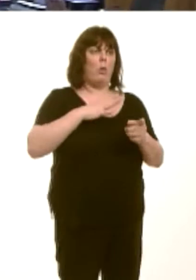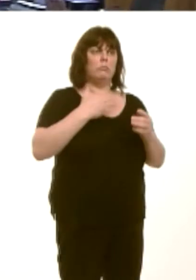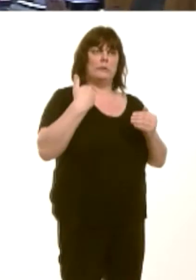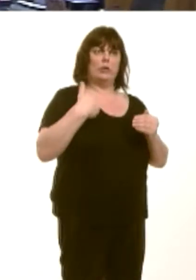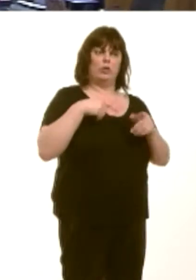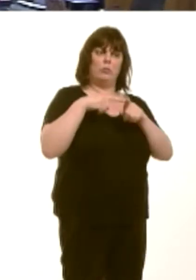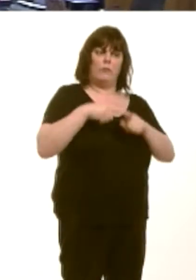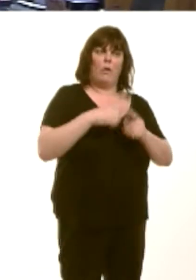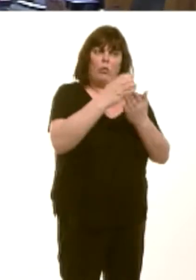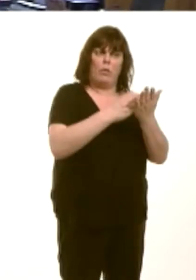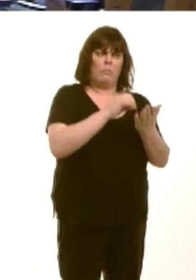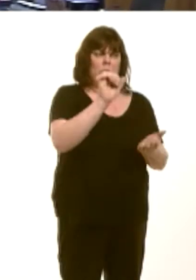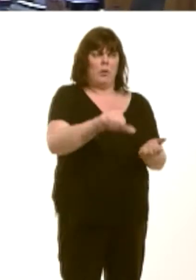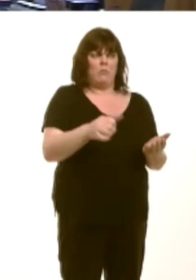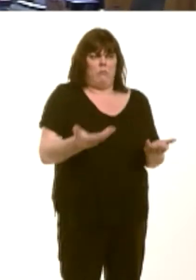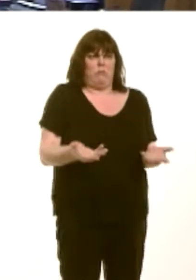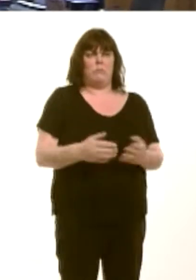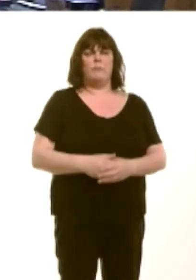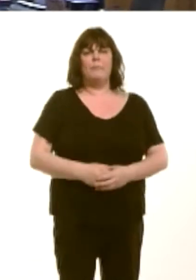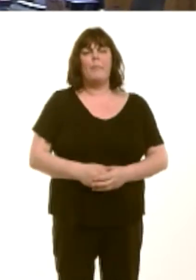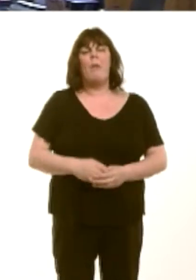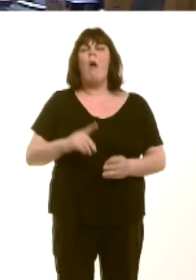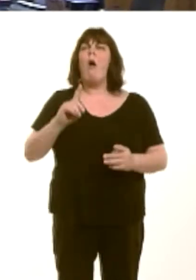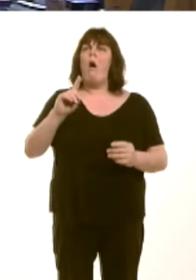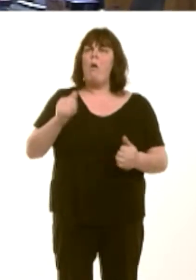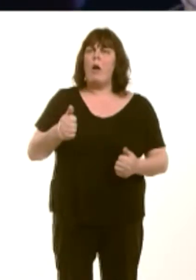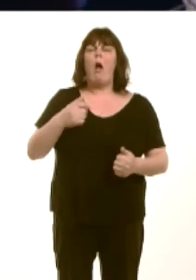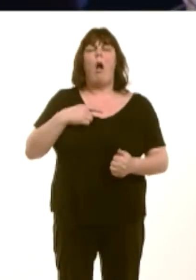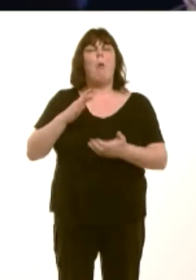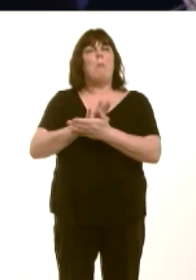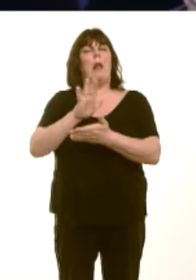Kirsty Williams: Well, Iím glad that we have some kind of logic in your education policy going forward.